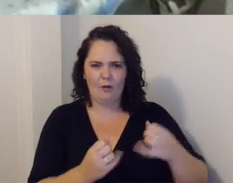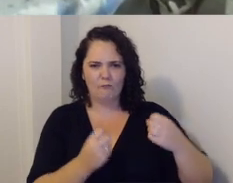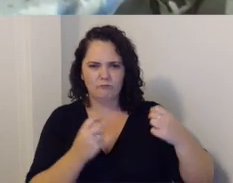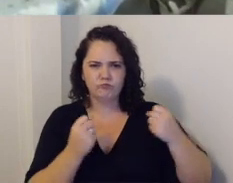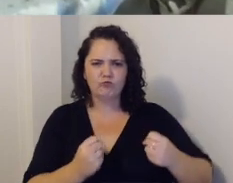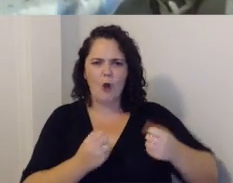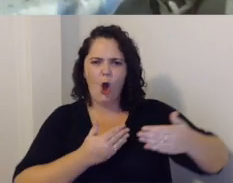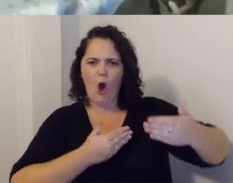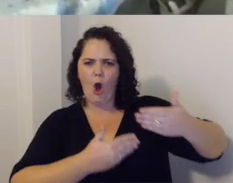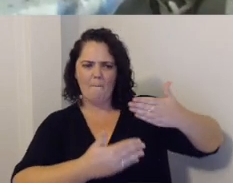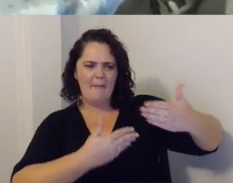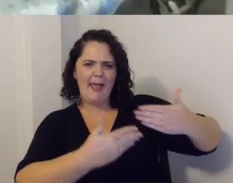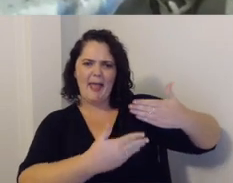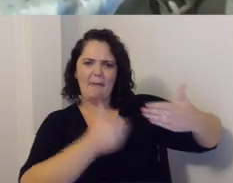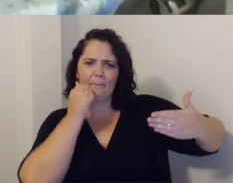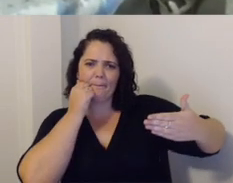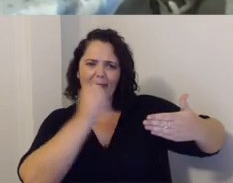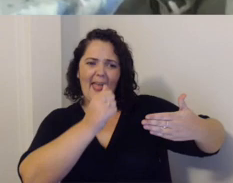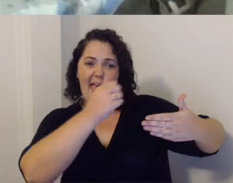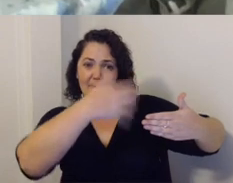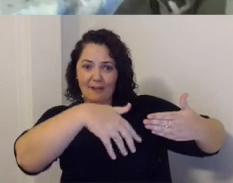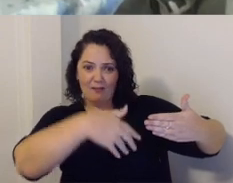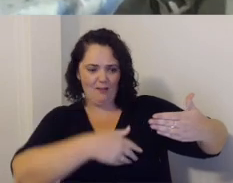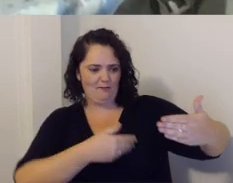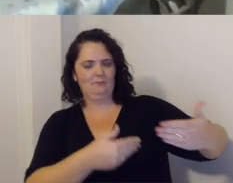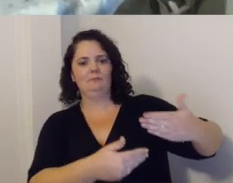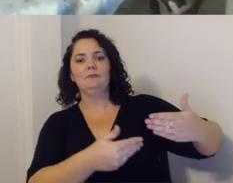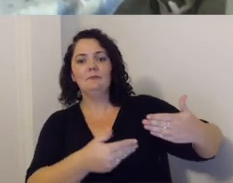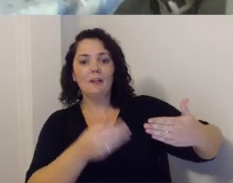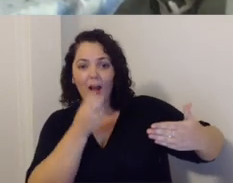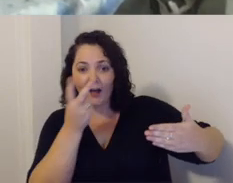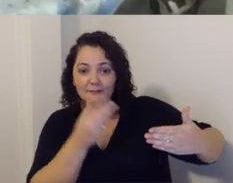background, you can see the same thing here as you're looking at Atticus and the stage behind